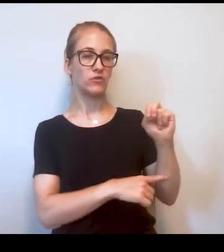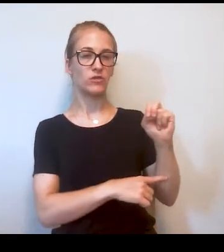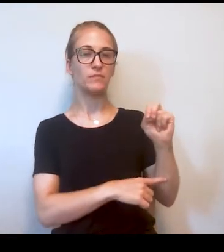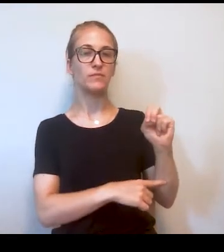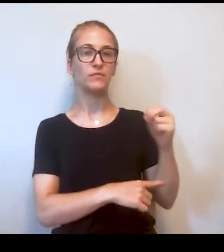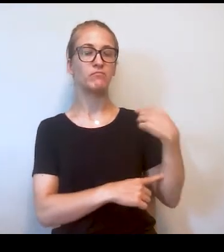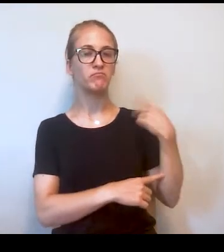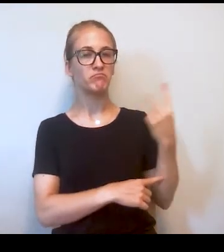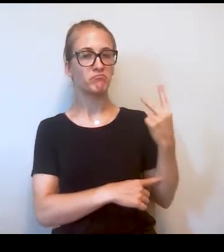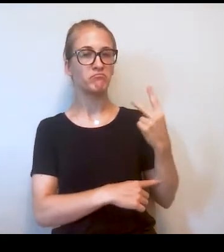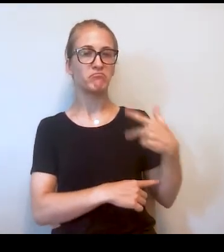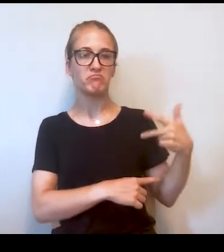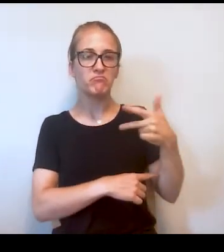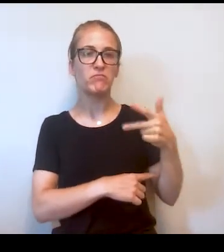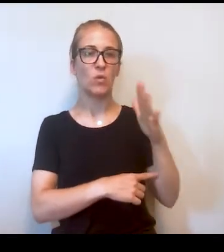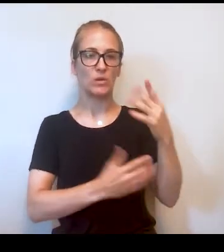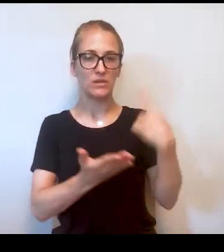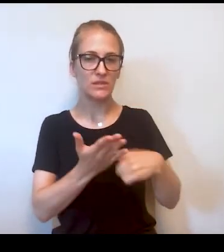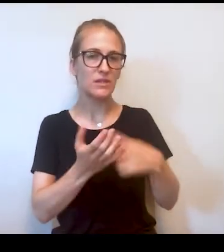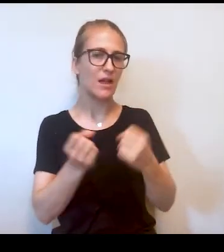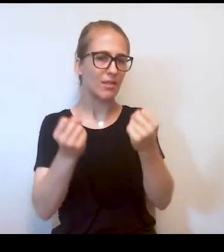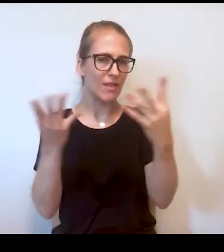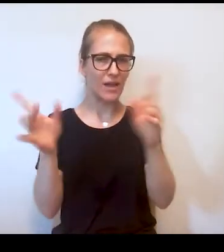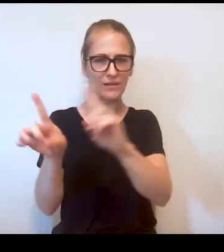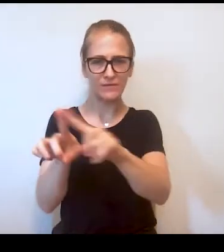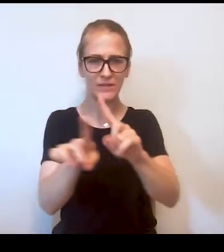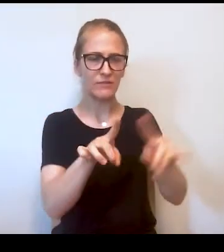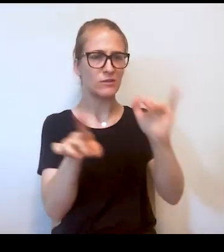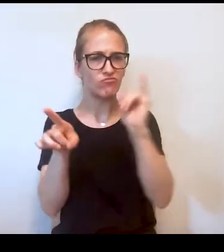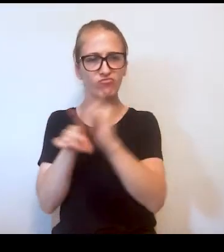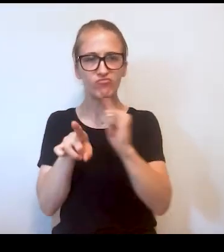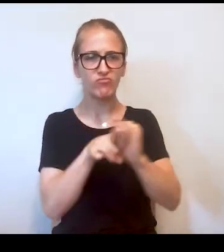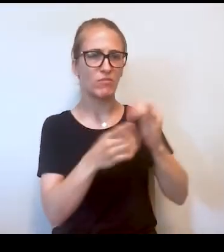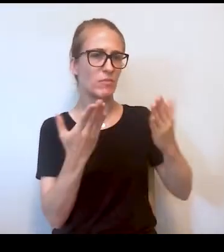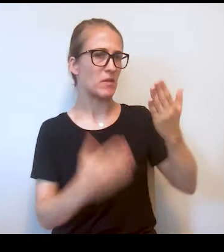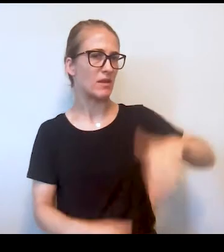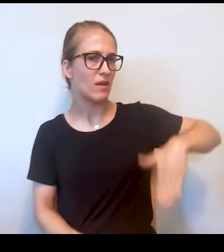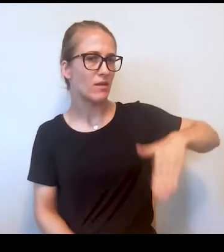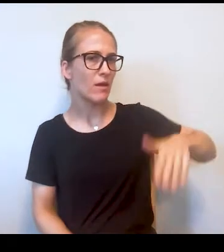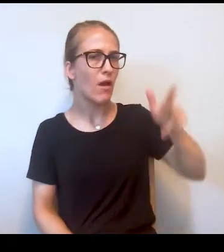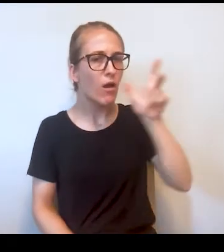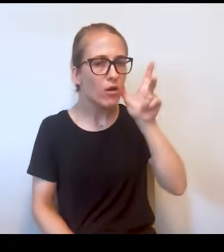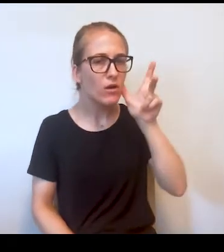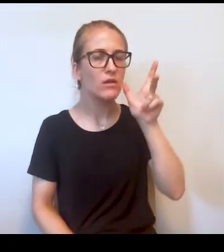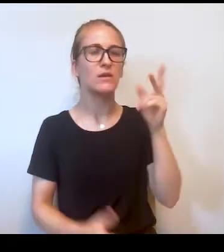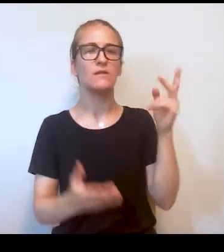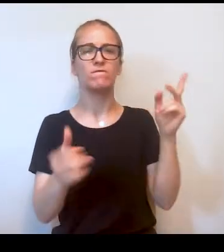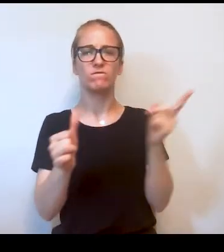about a lot of different terms that they may have not heard before, let's talk about hypermobility.